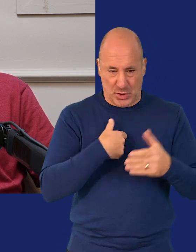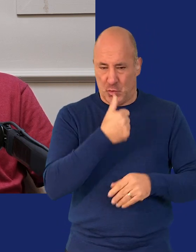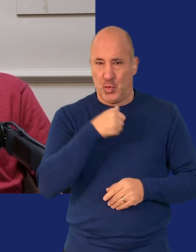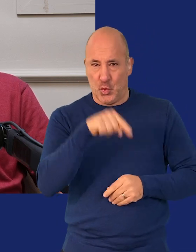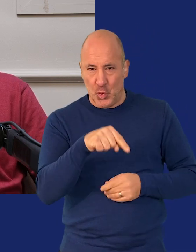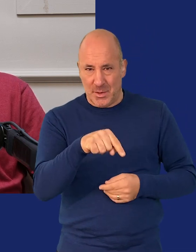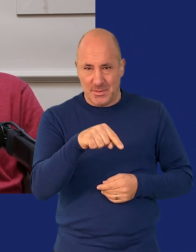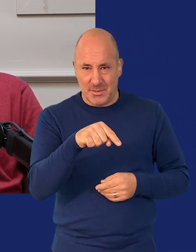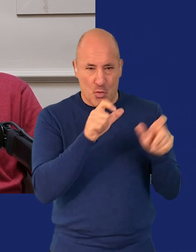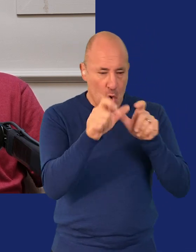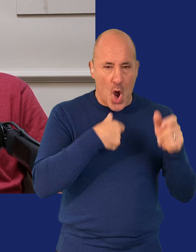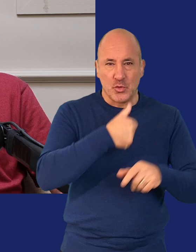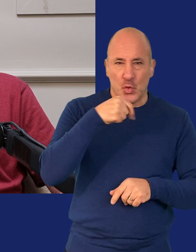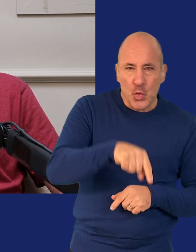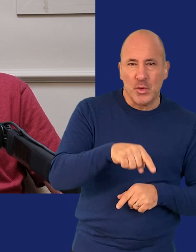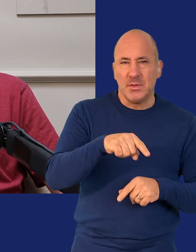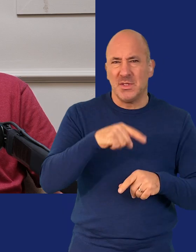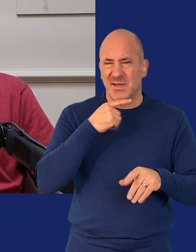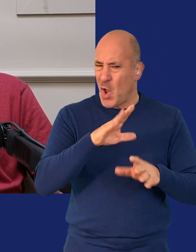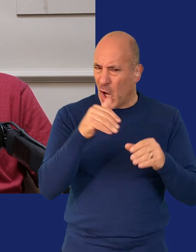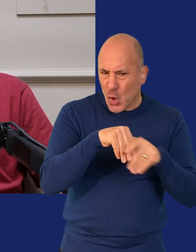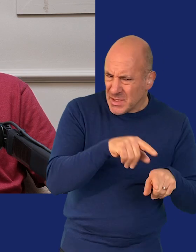language that we've got, which is not inclusive that we get them to